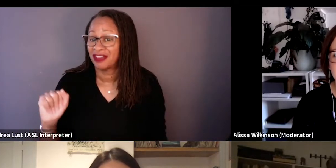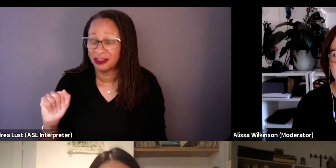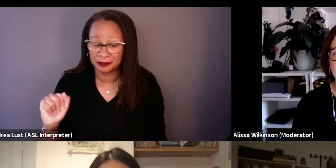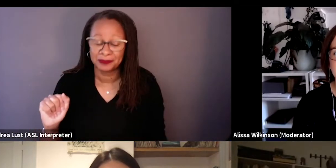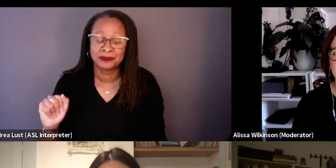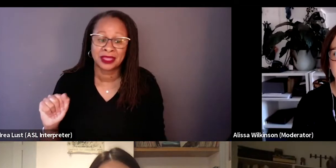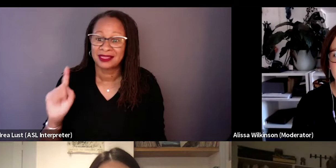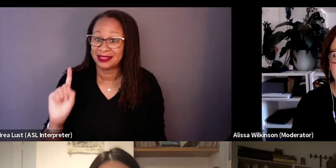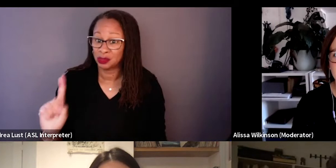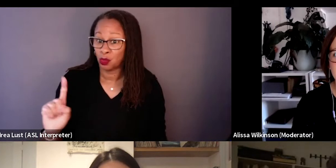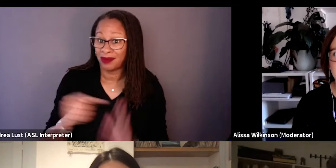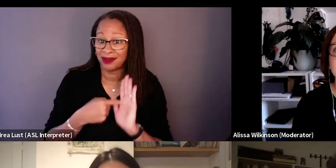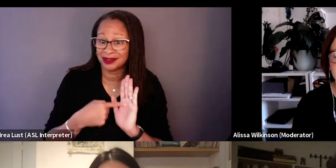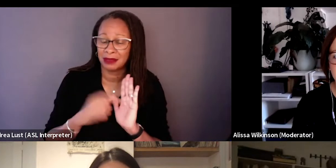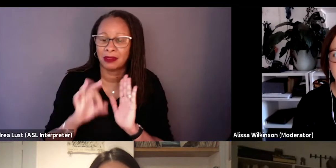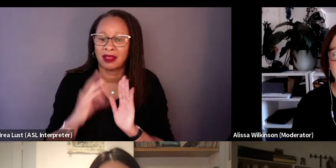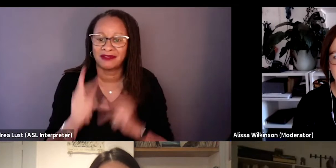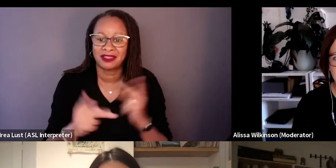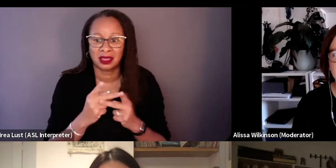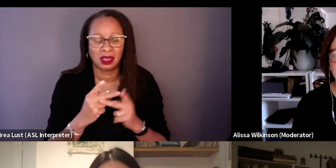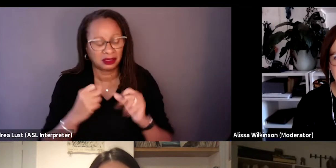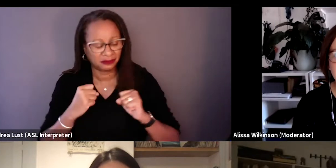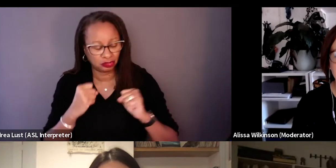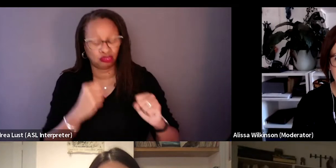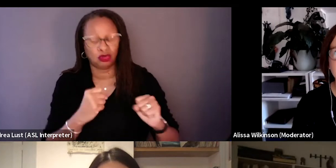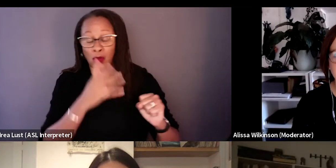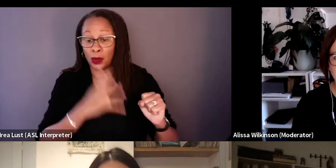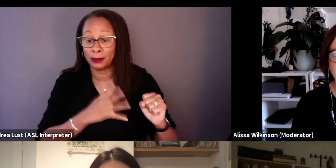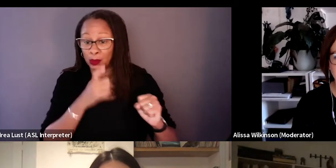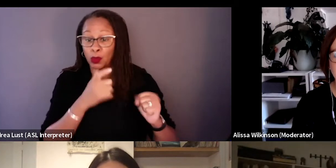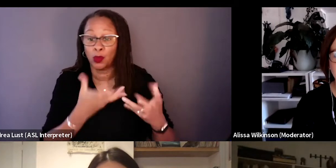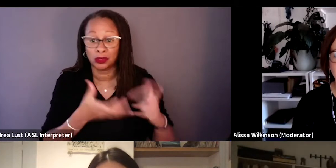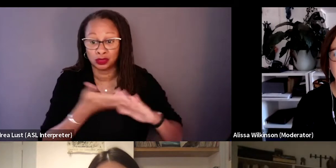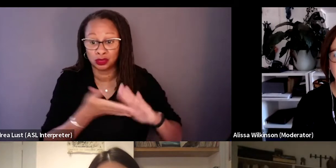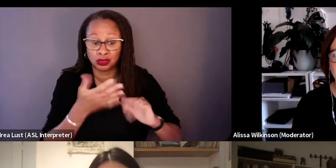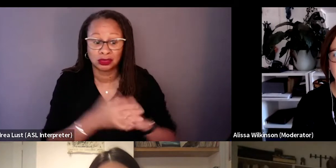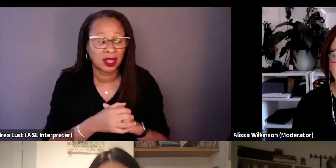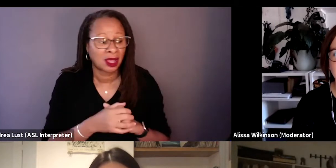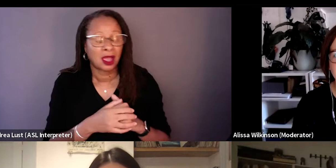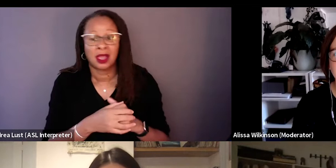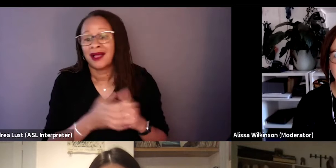one example of a strong women, one of a lot of different Afghan strong women,